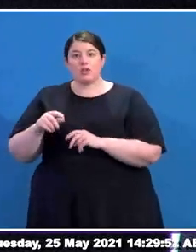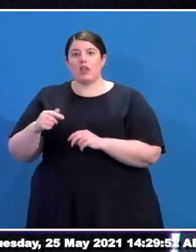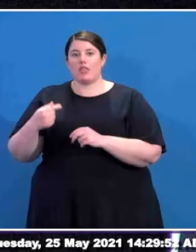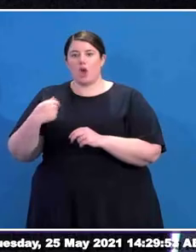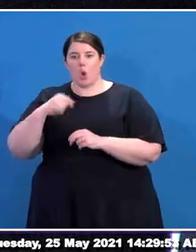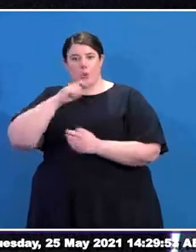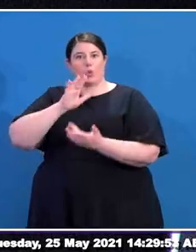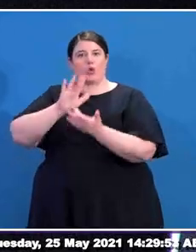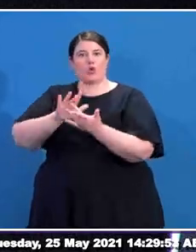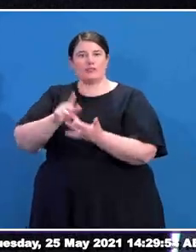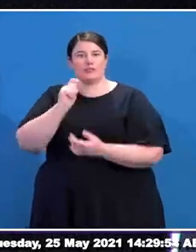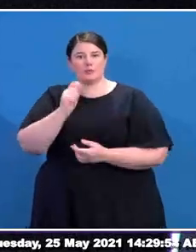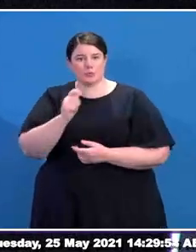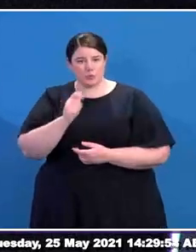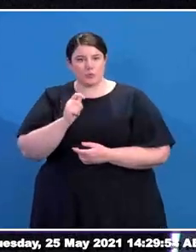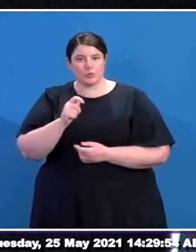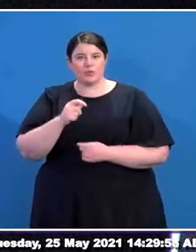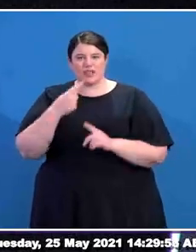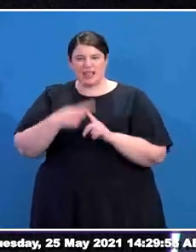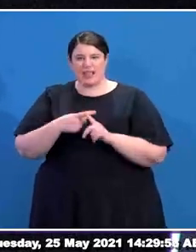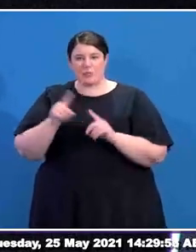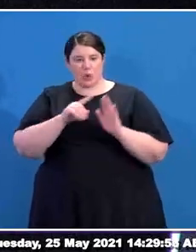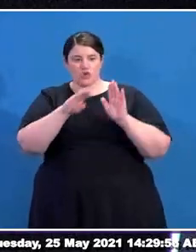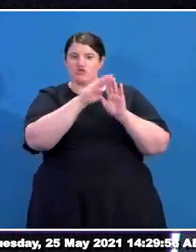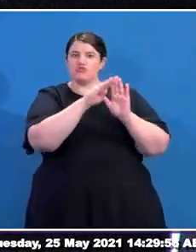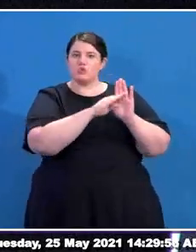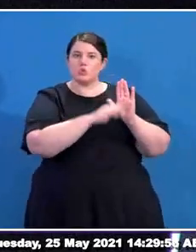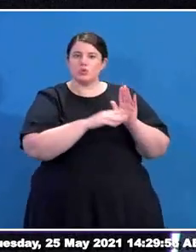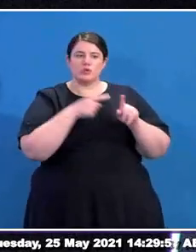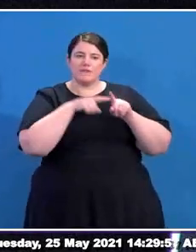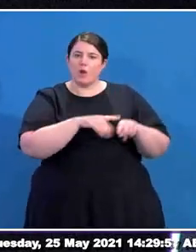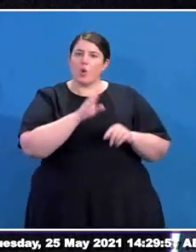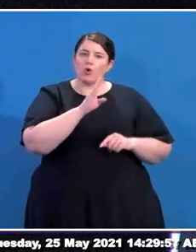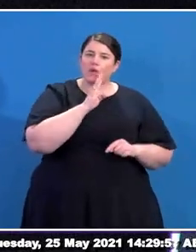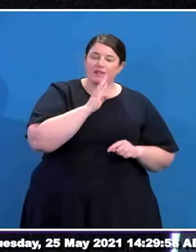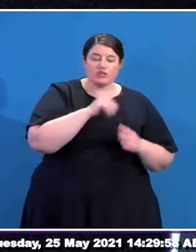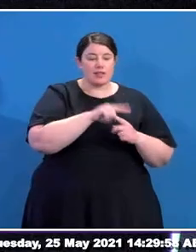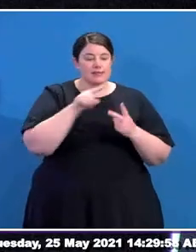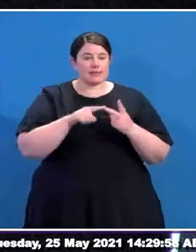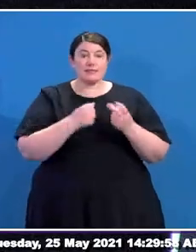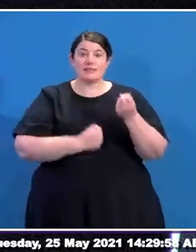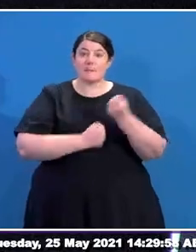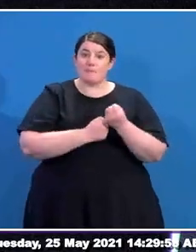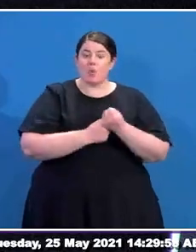to set out the ground rules around confidentiality and support and EAP.